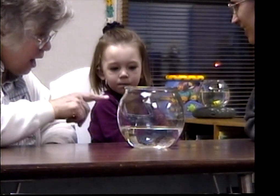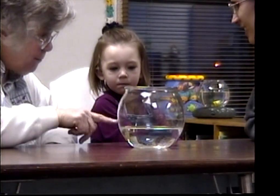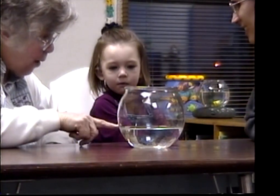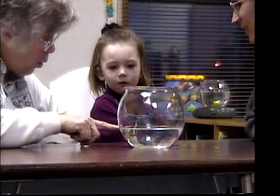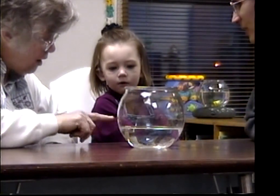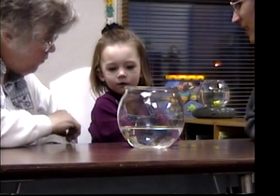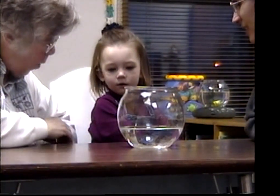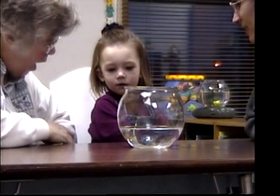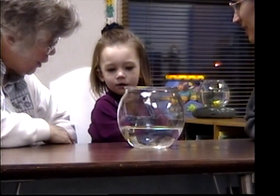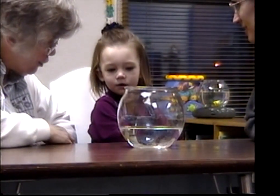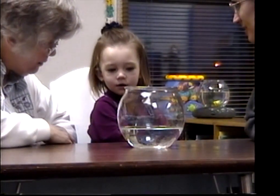"a bowl of water"